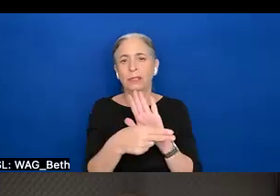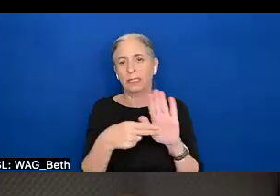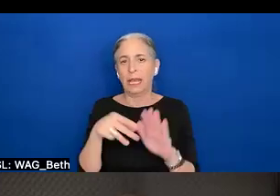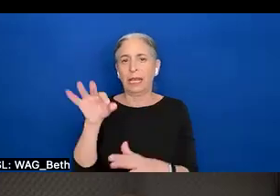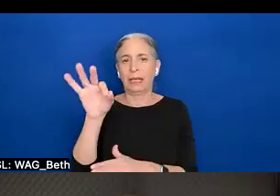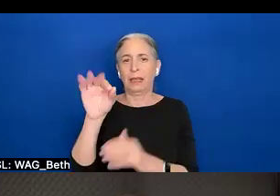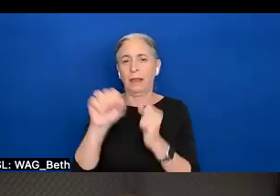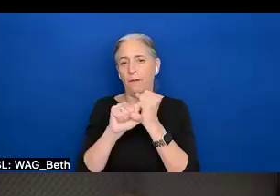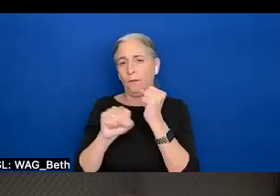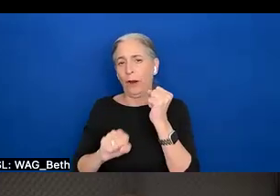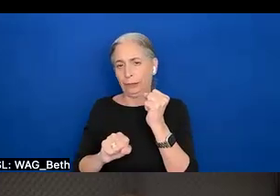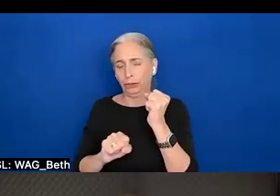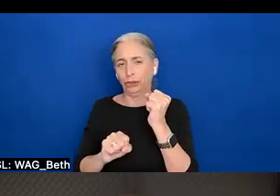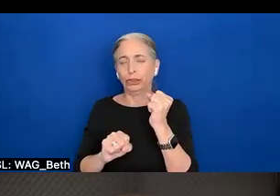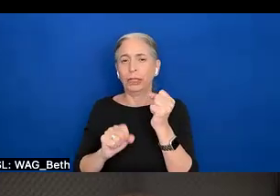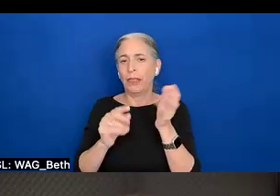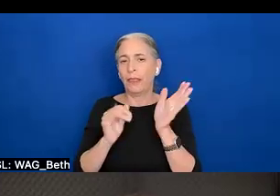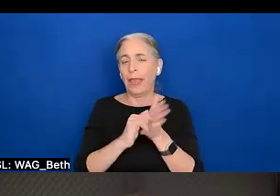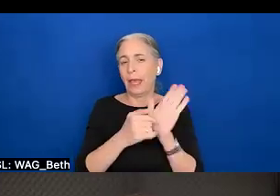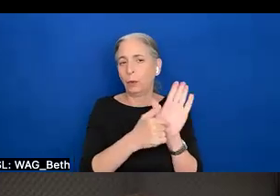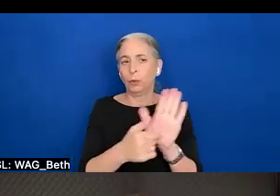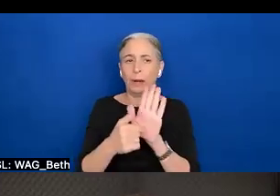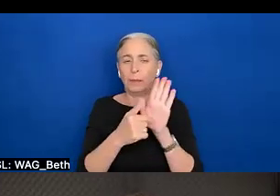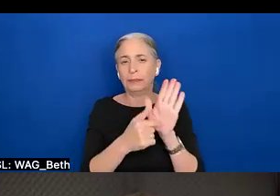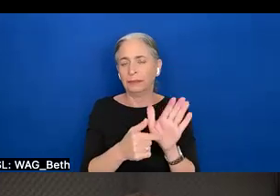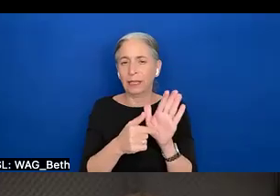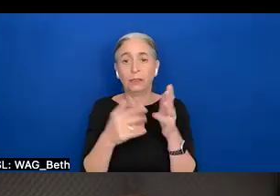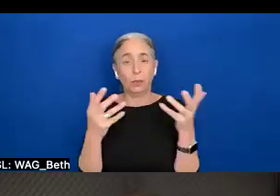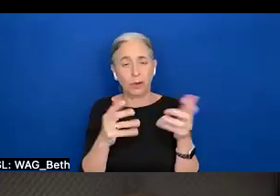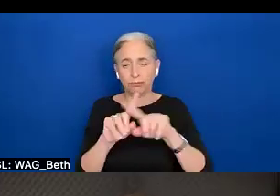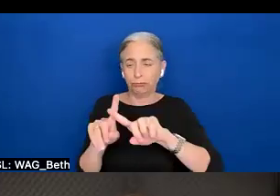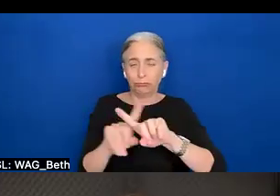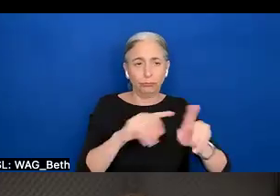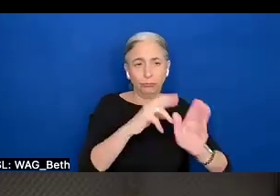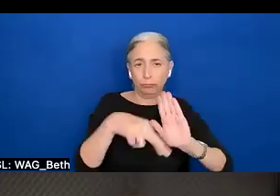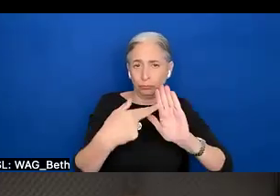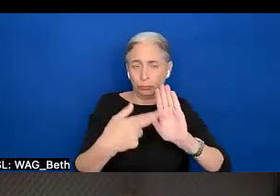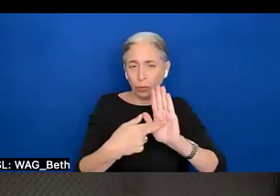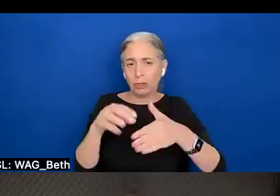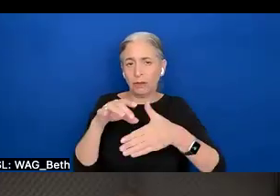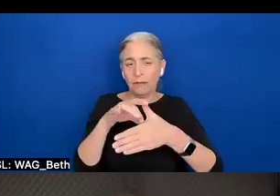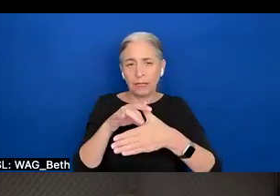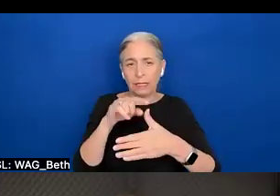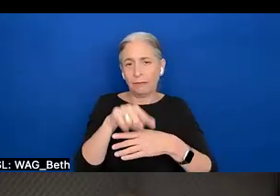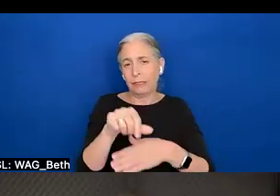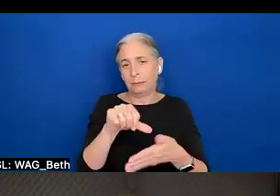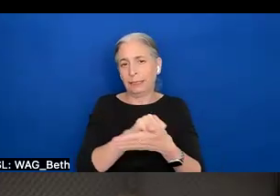And the tag structure represent the different roles of the content on the page.